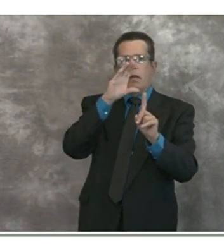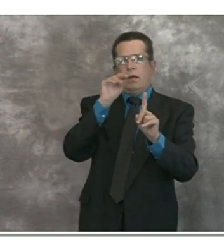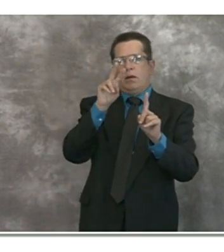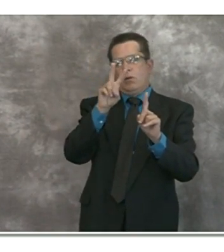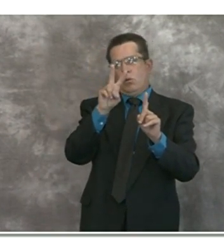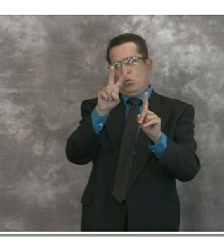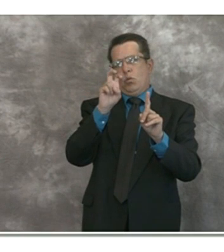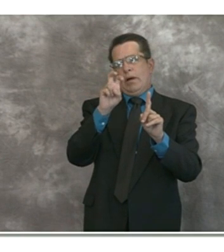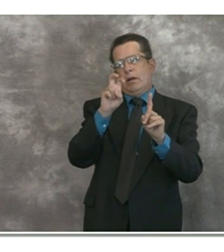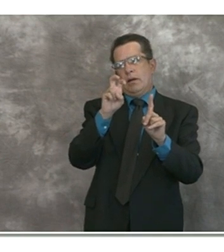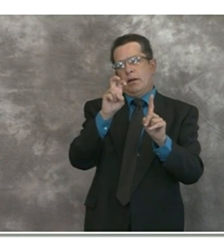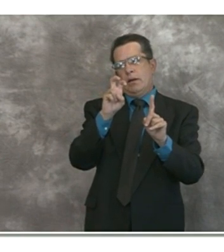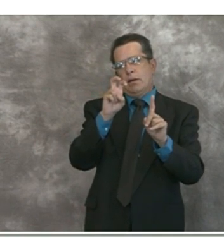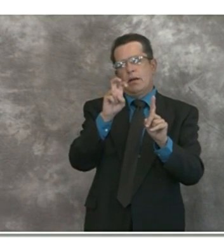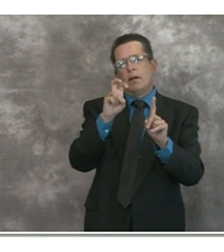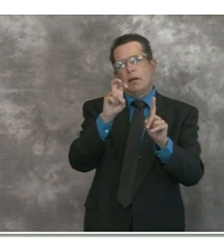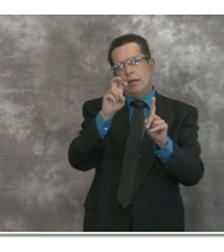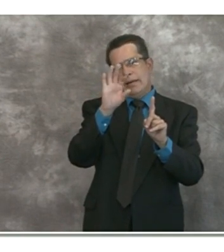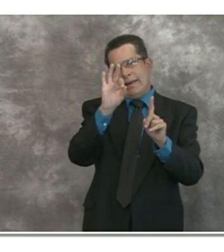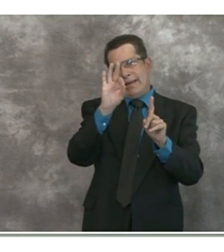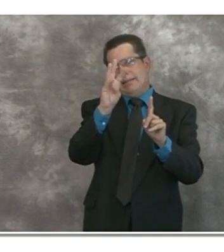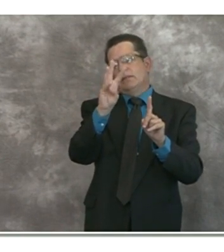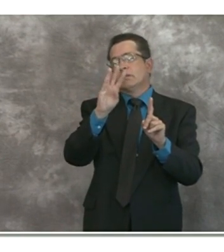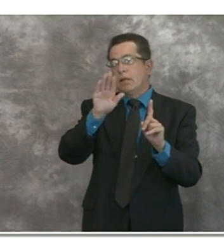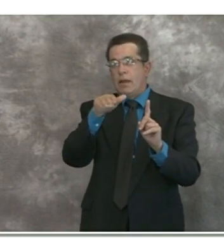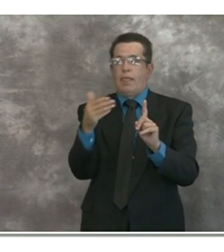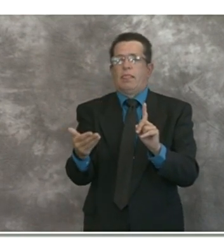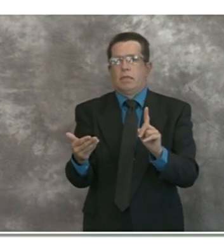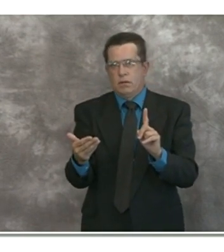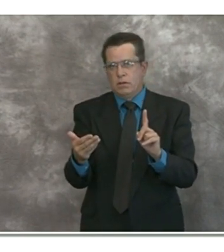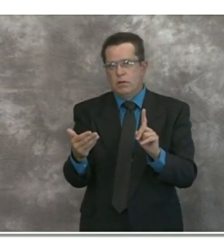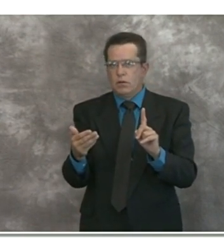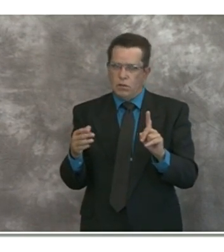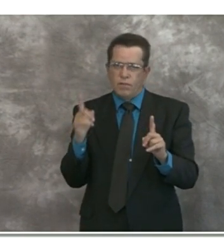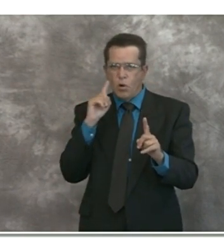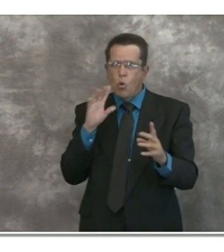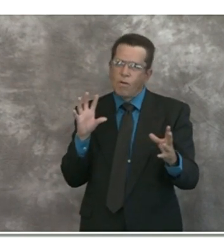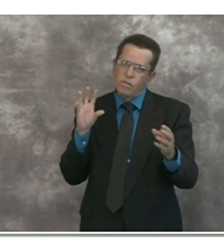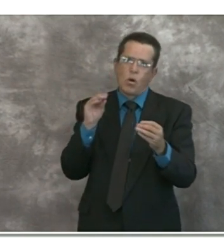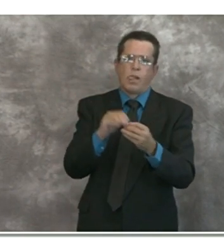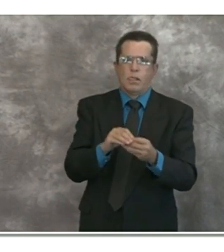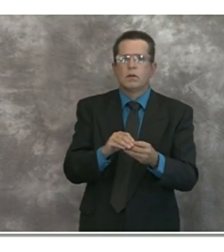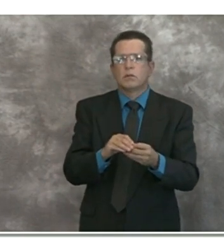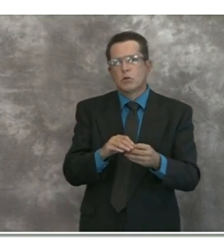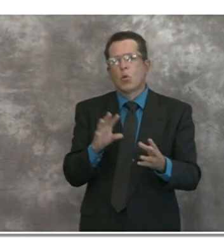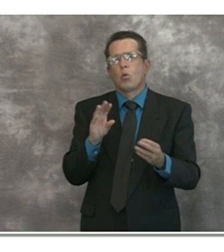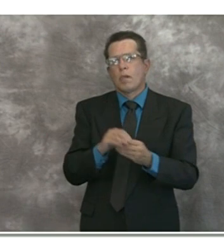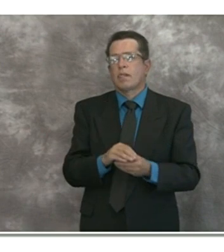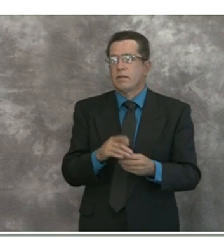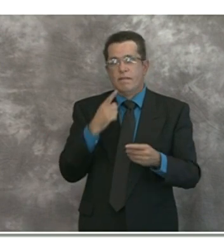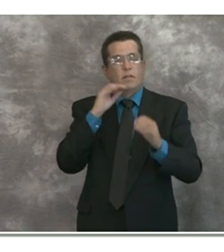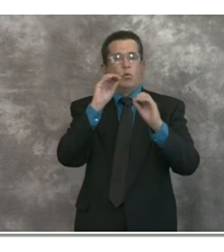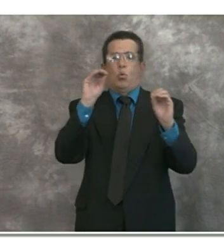REPORTING 8,619 CASES WHICH IS A 143 MORE CASES THAN